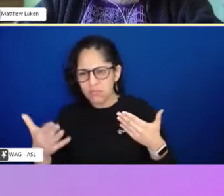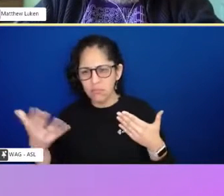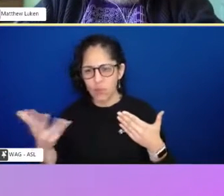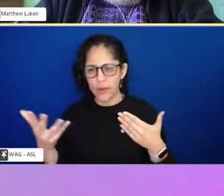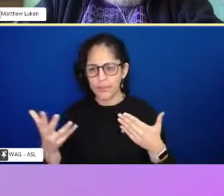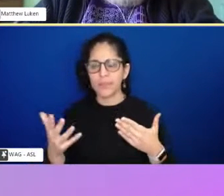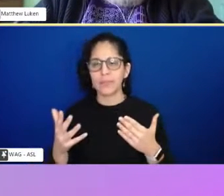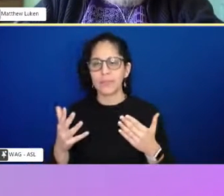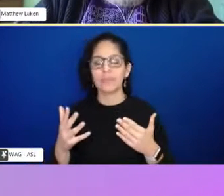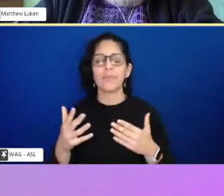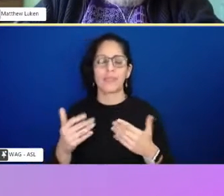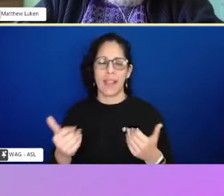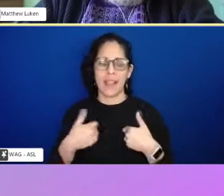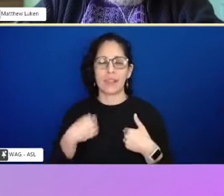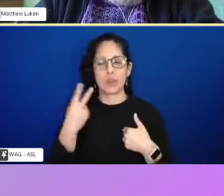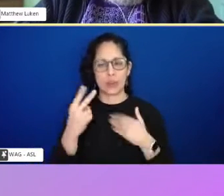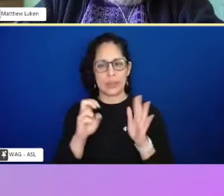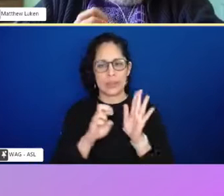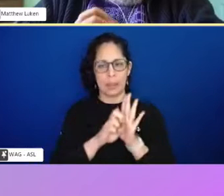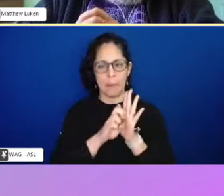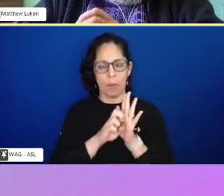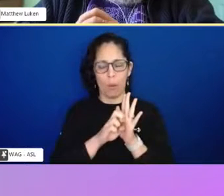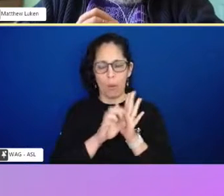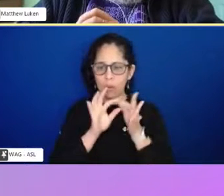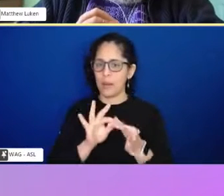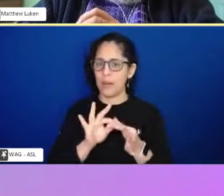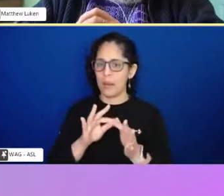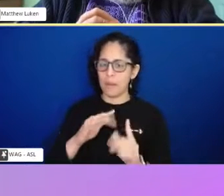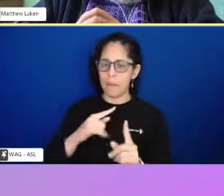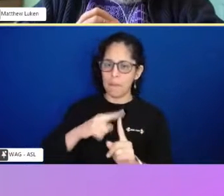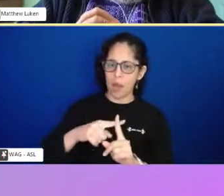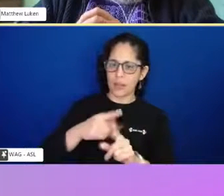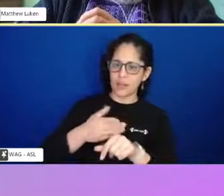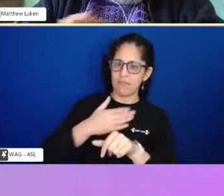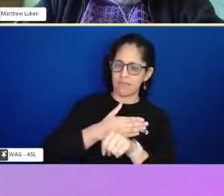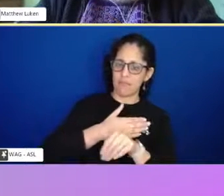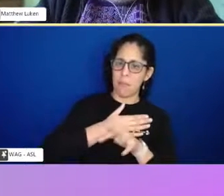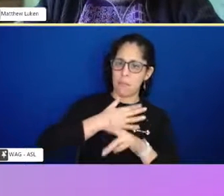your design problems so let's think about how you go